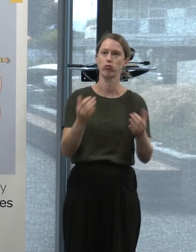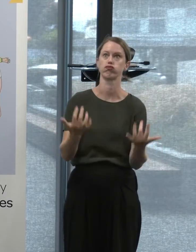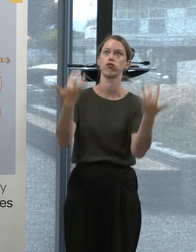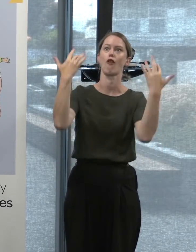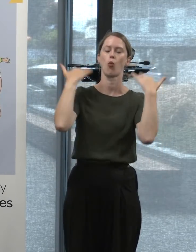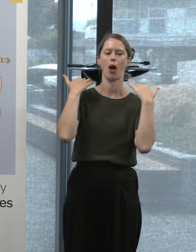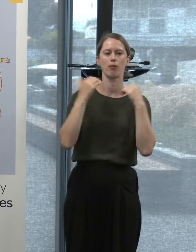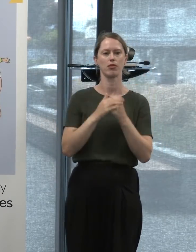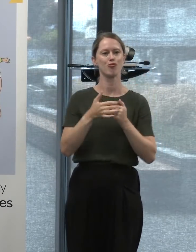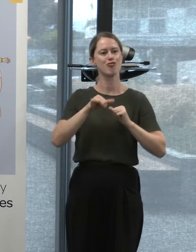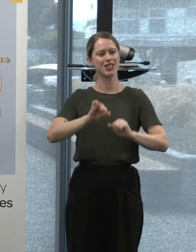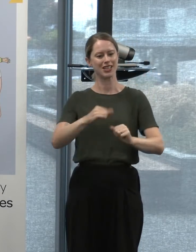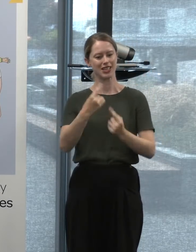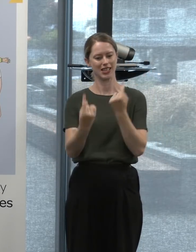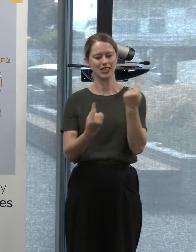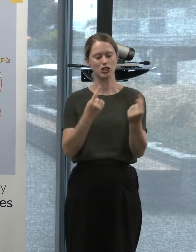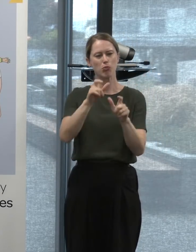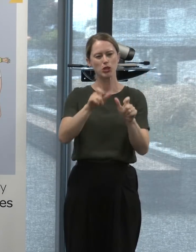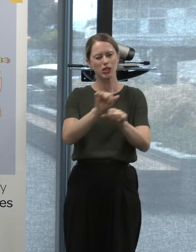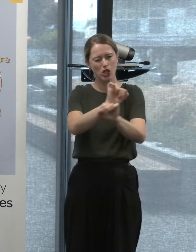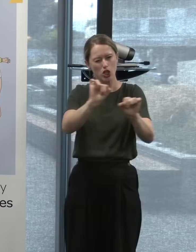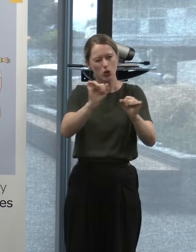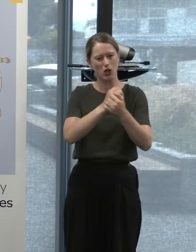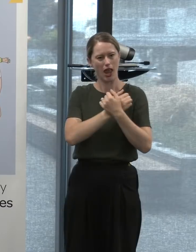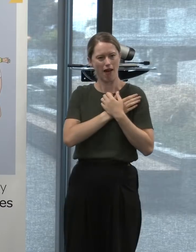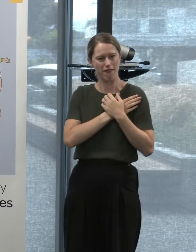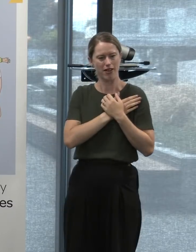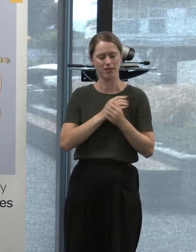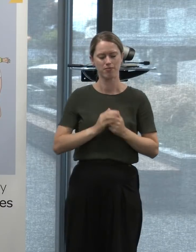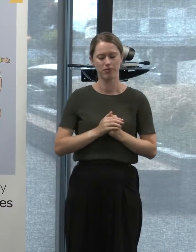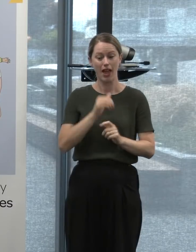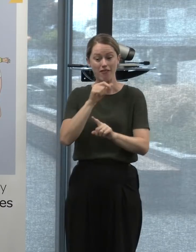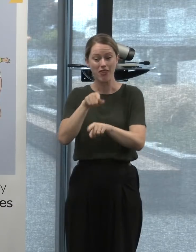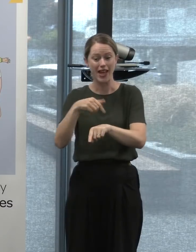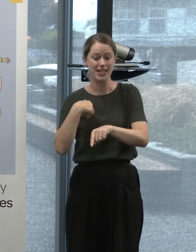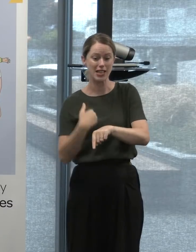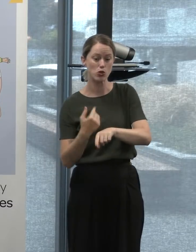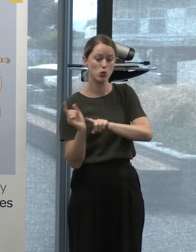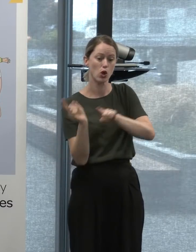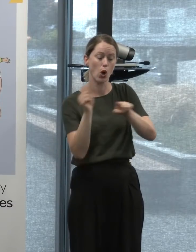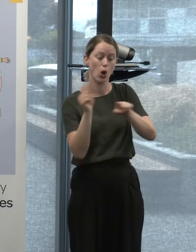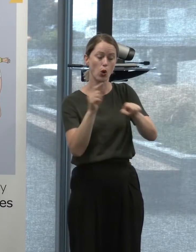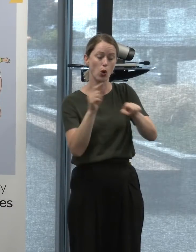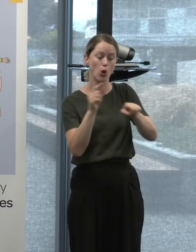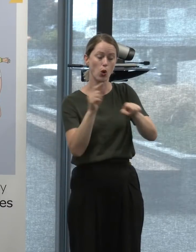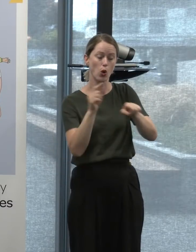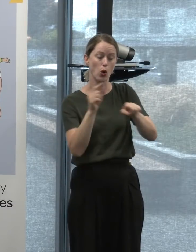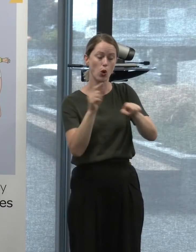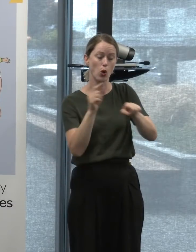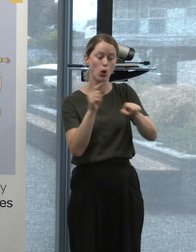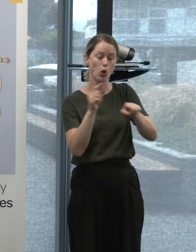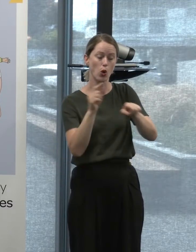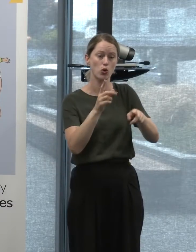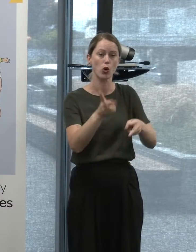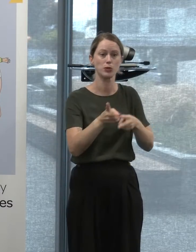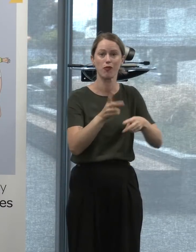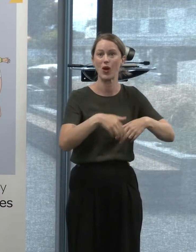The consequences for our nation's health and well-being will be serious.